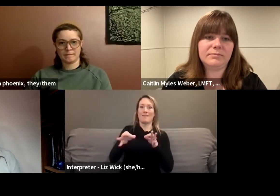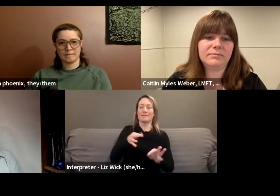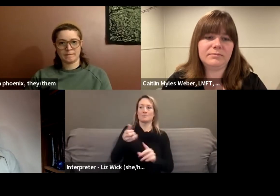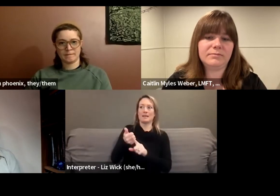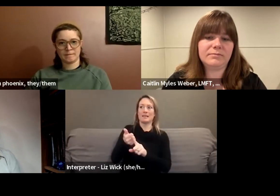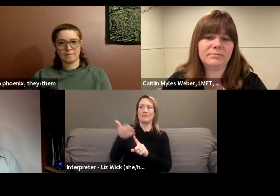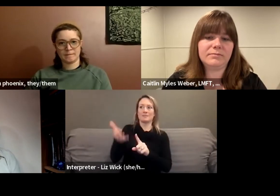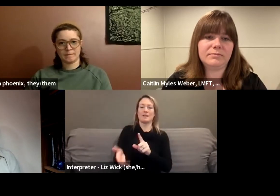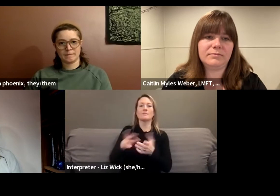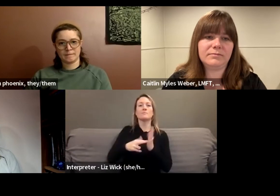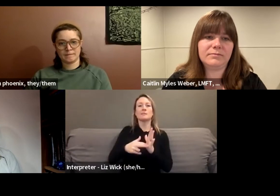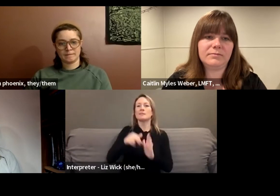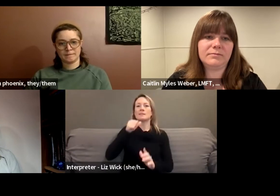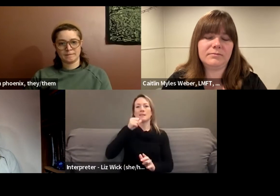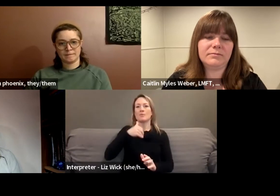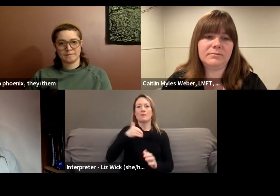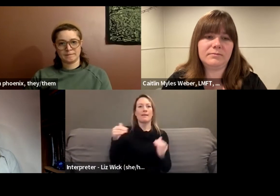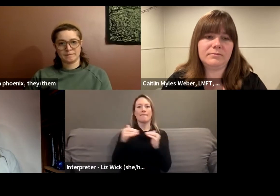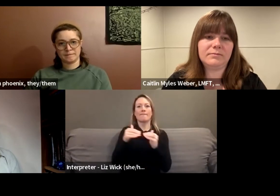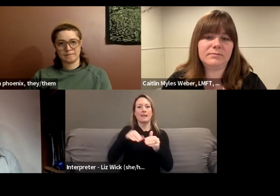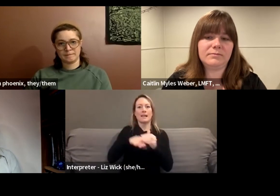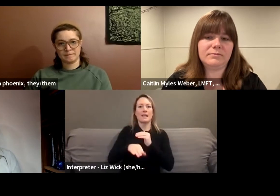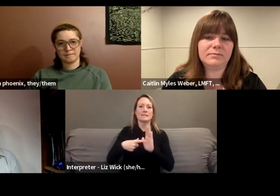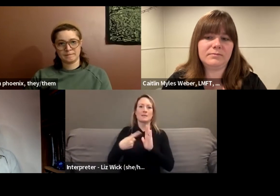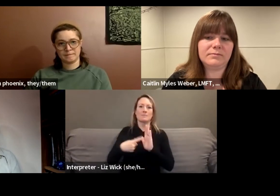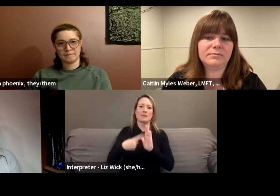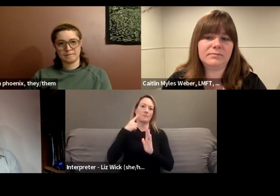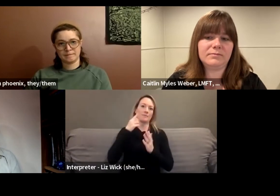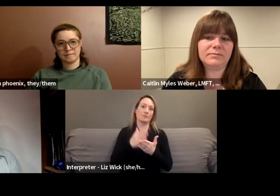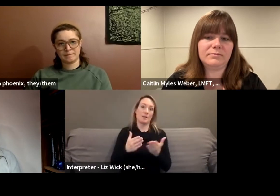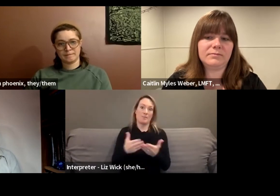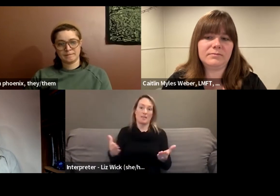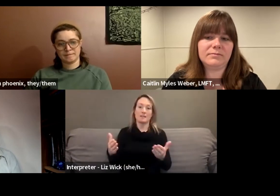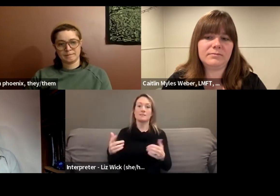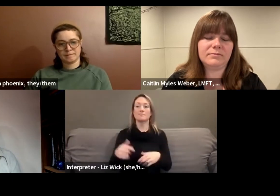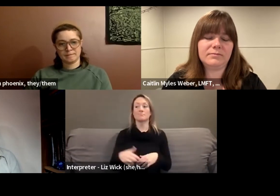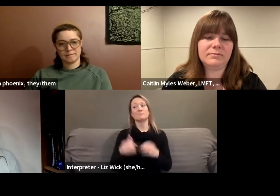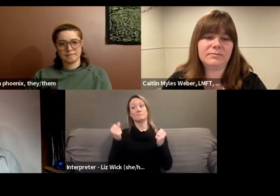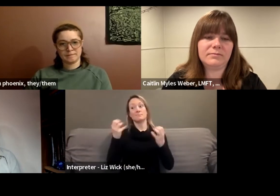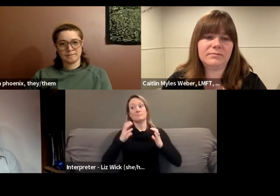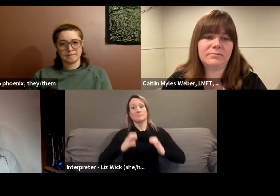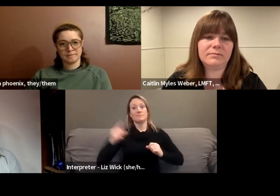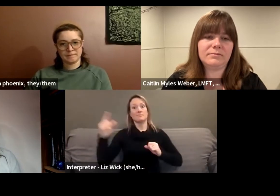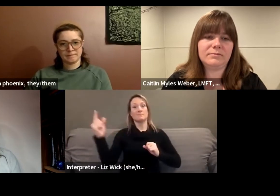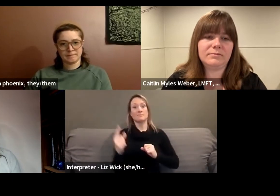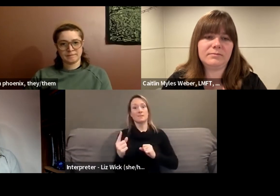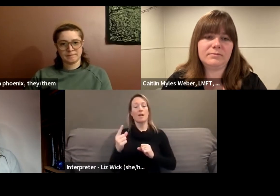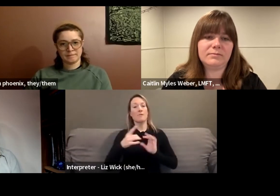as they should be getting and things. And I do have a lot of clients coming to me saying that they're very frustrated